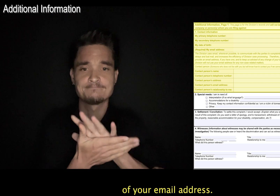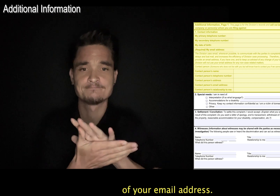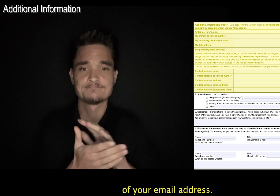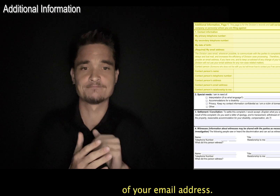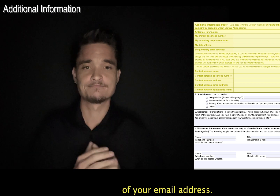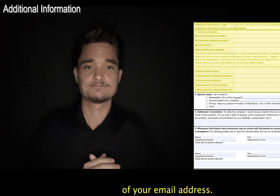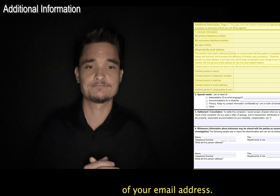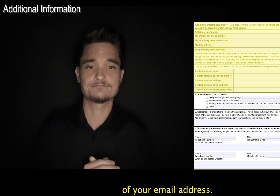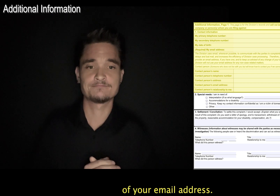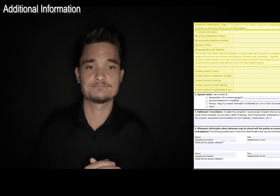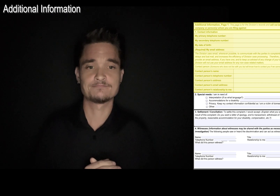of your email address.